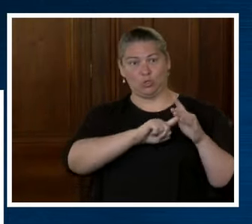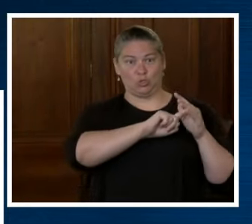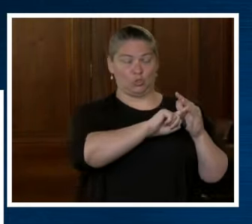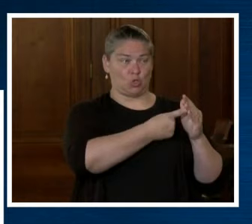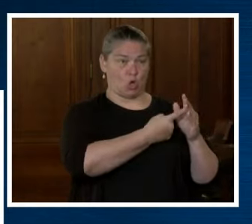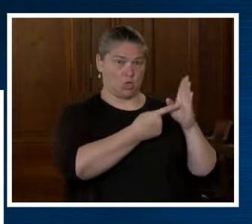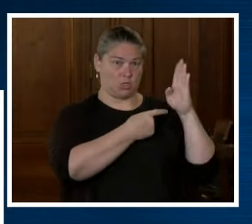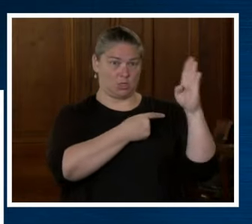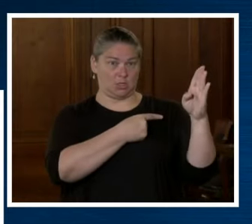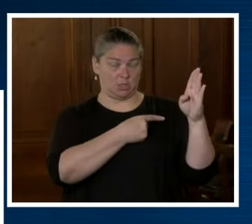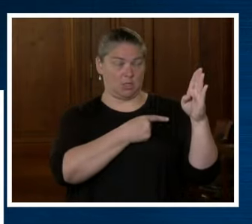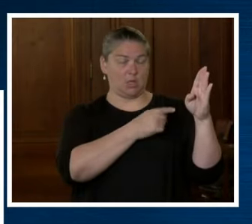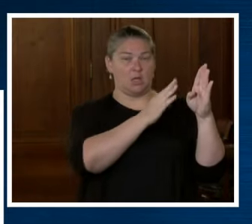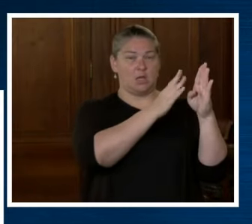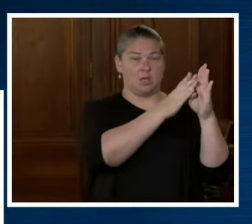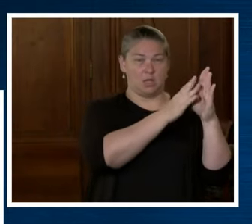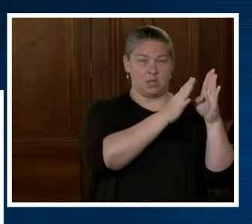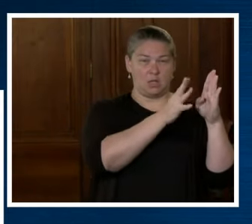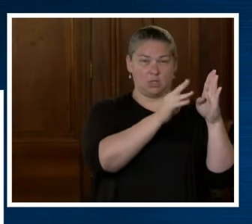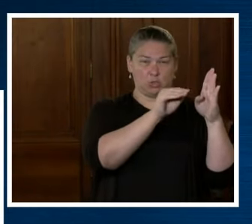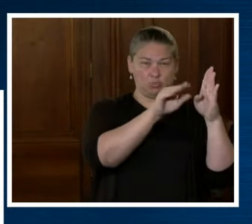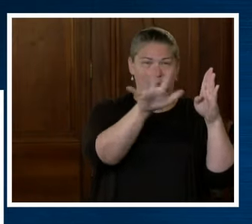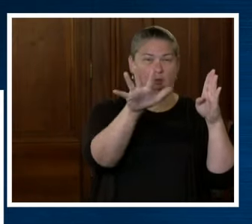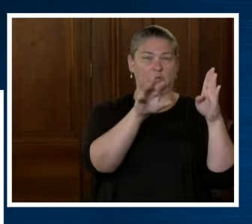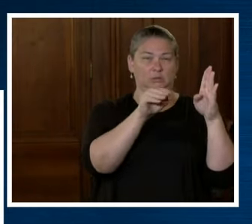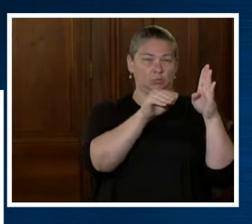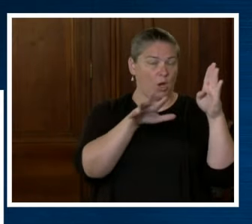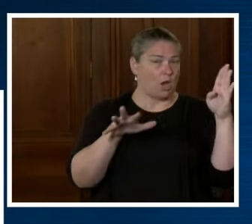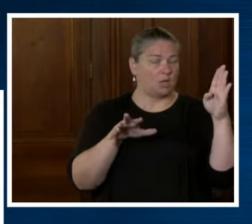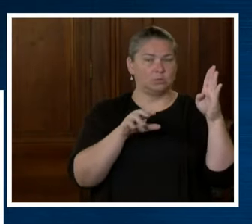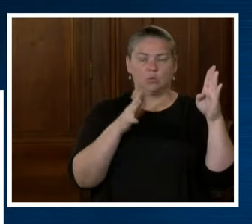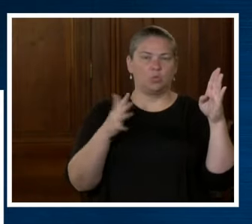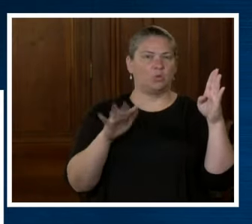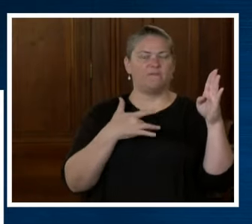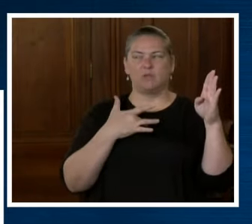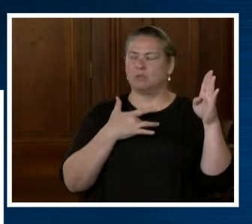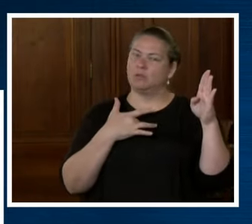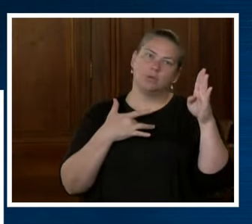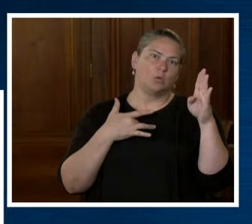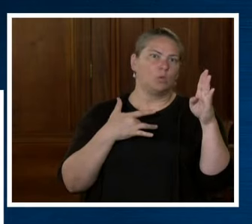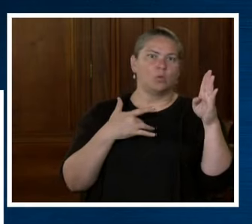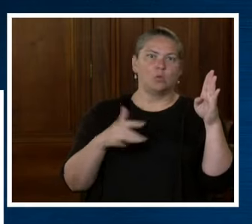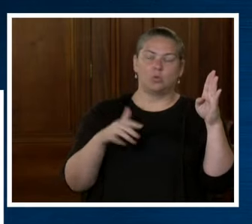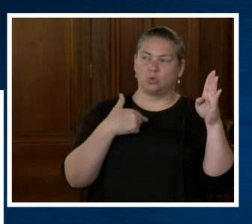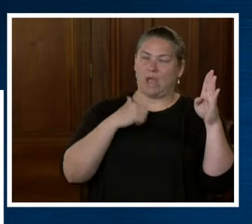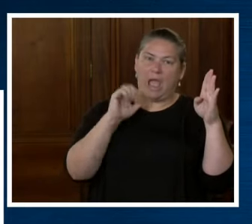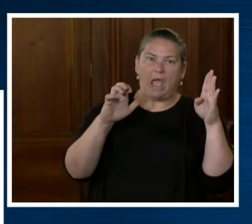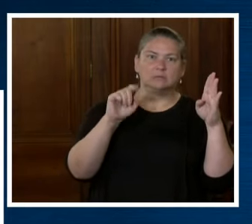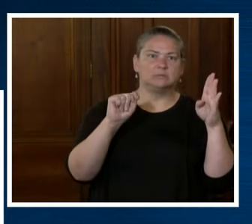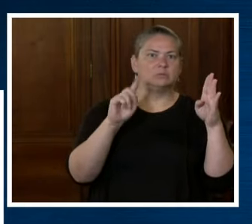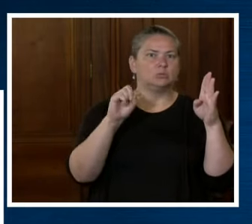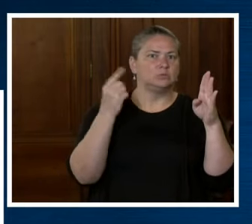DOWNWARD TRAJECTORY. WHAT HOSPITALS HAVE DONE.